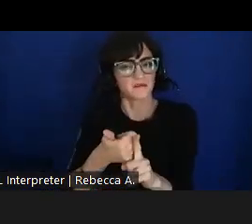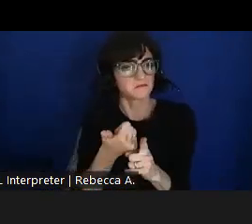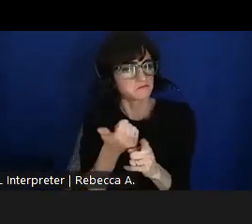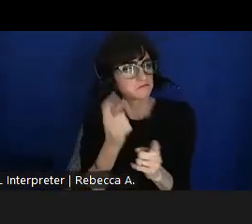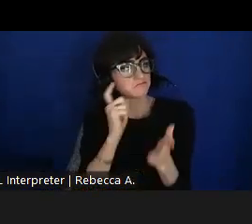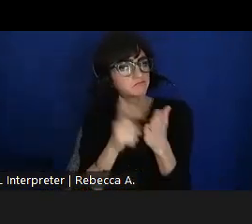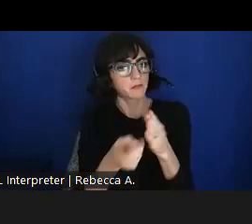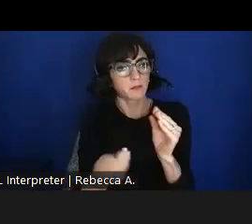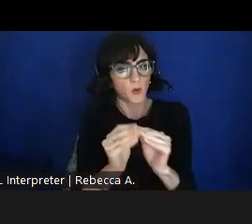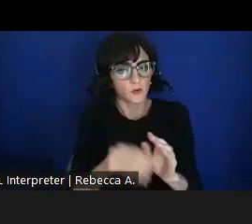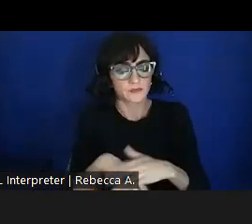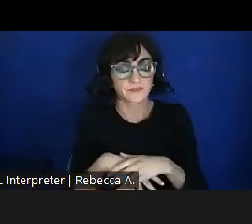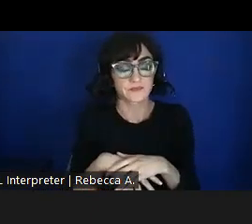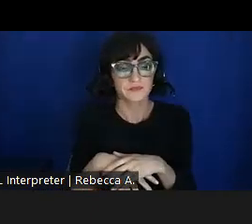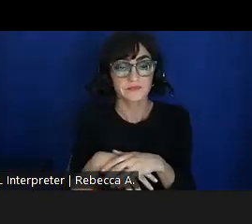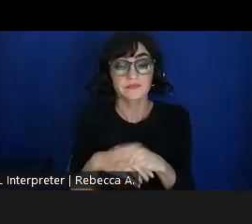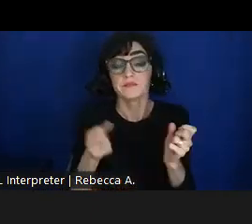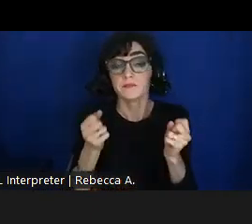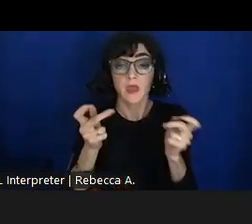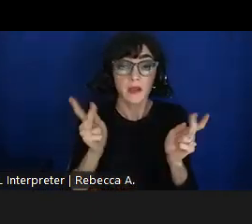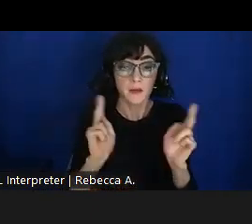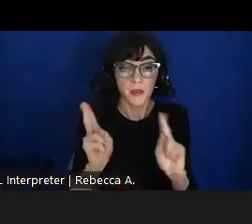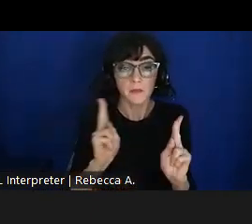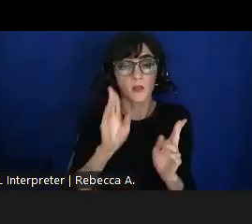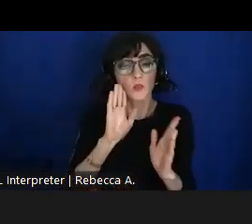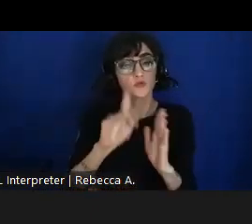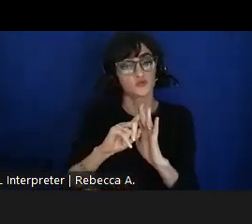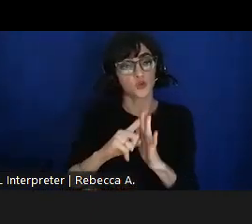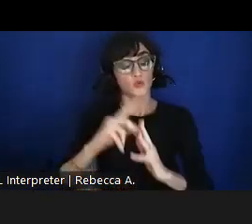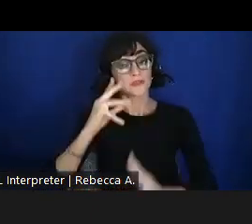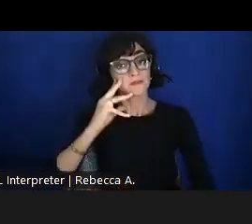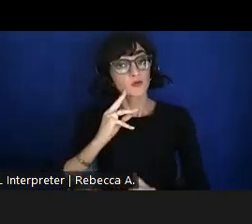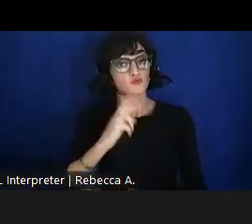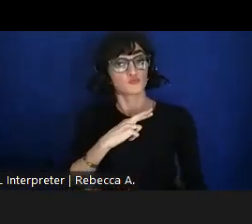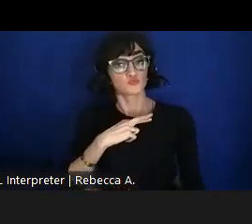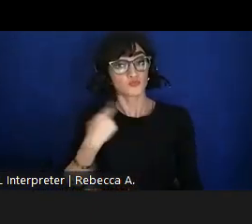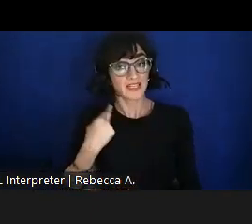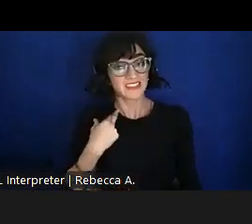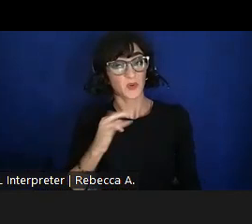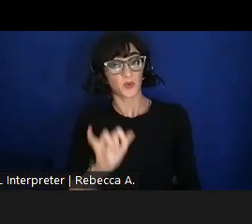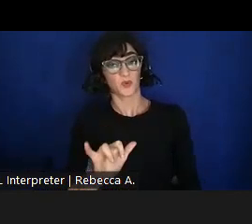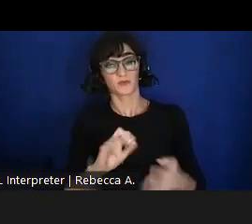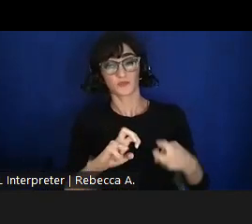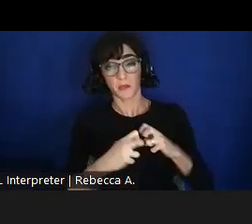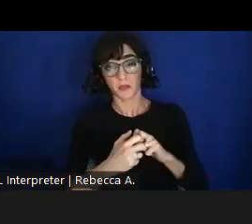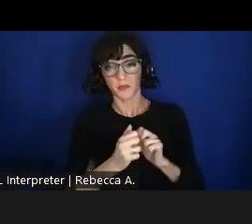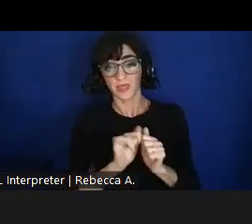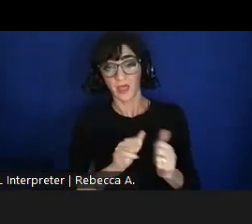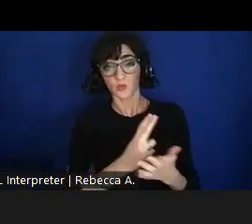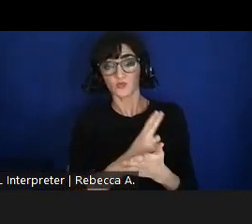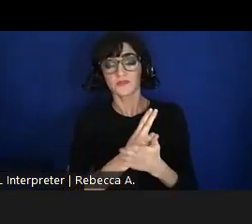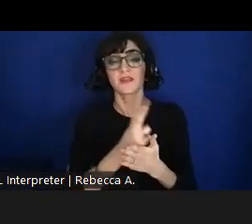a risk or a problem related to their use and then they just naturally change their relationship